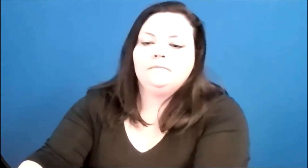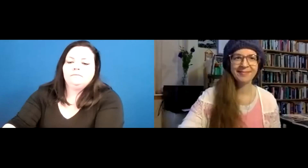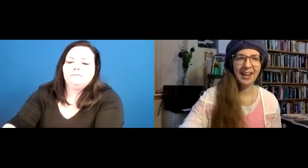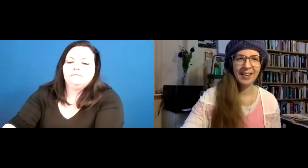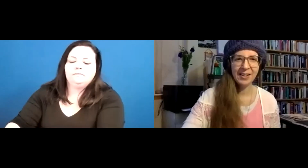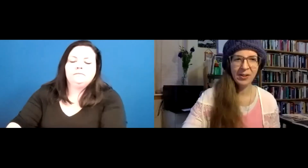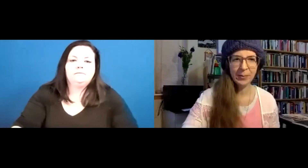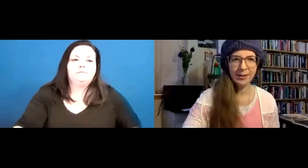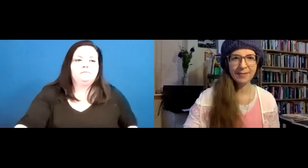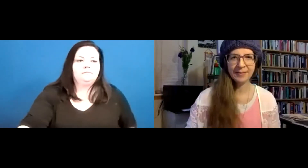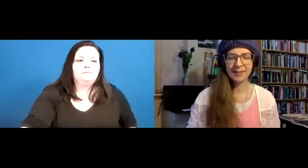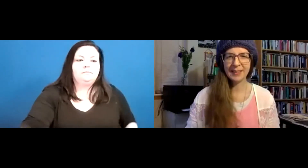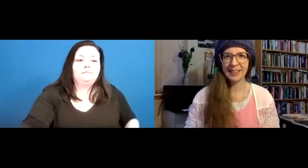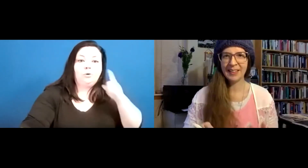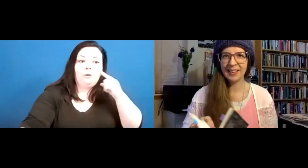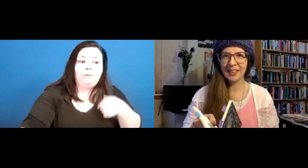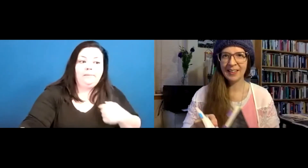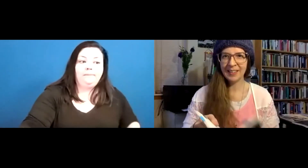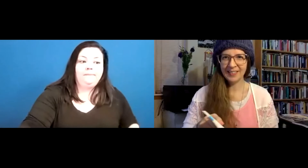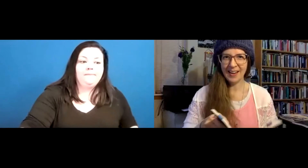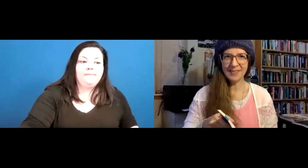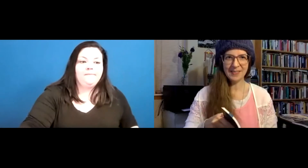Hi, can you hear me? Yeah,